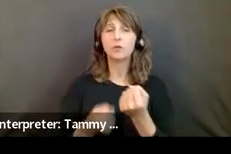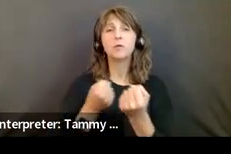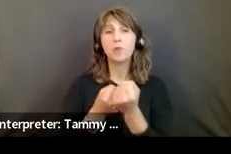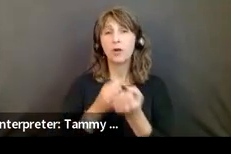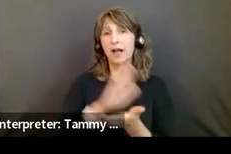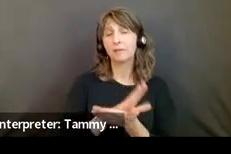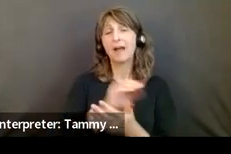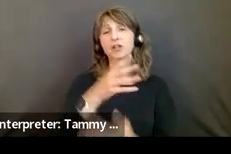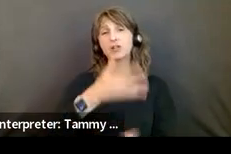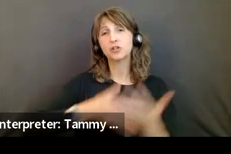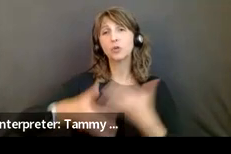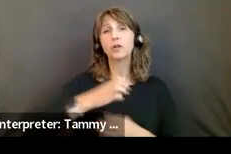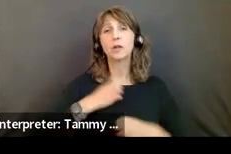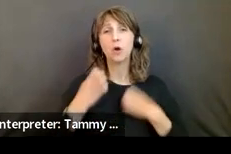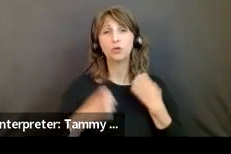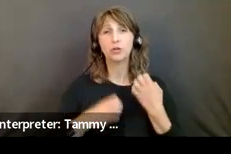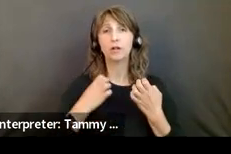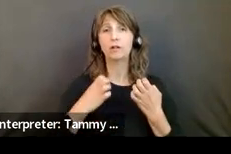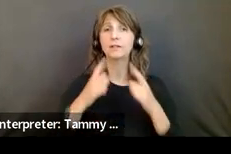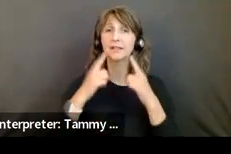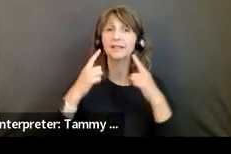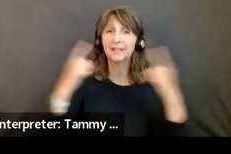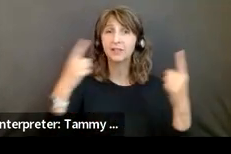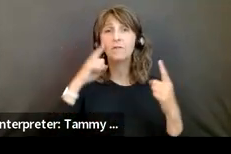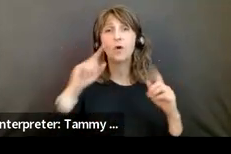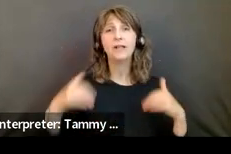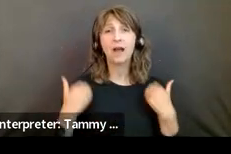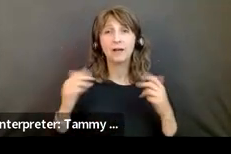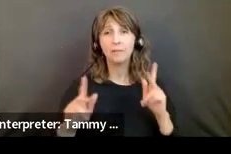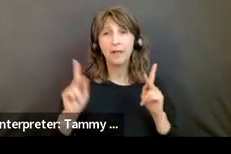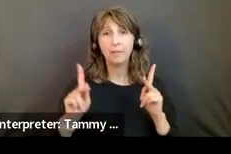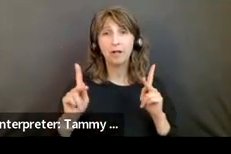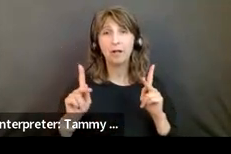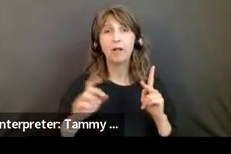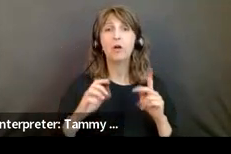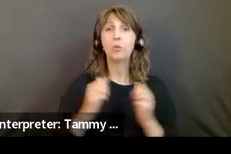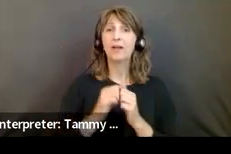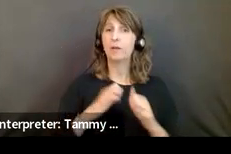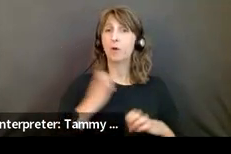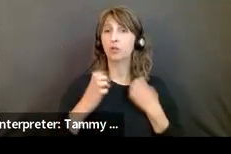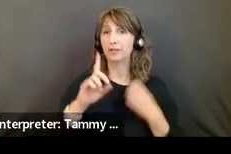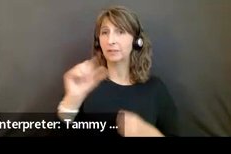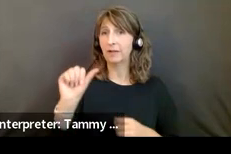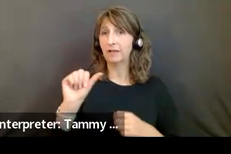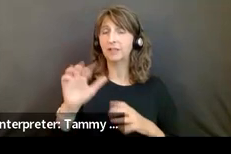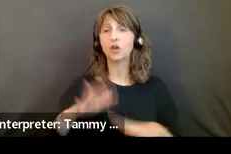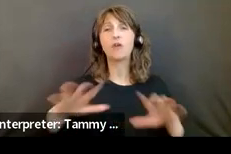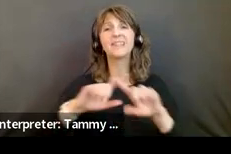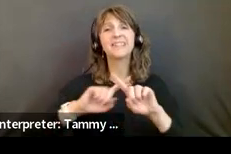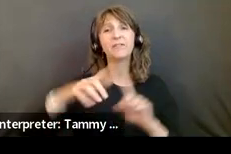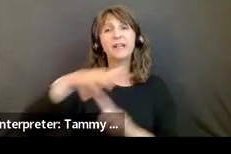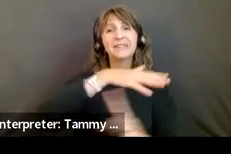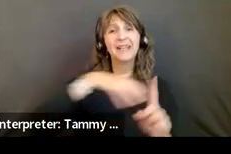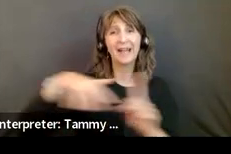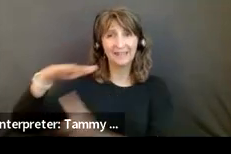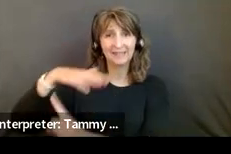With emotional disability across various settings. And the ultimate goal is to learn practical strategies for promoting cook fed.